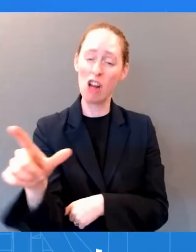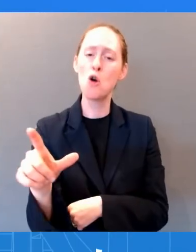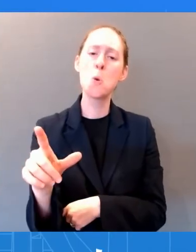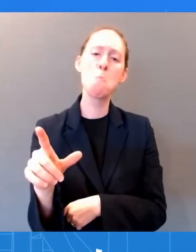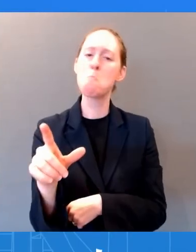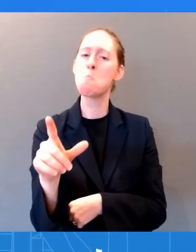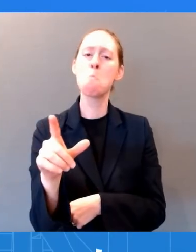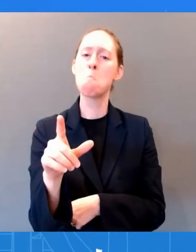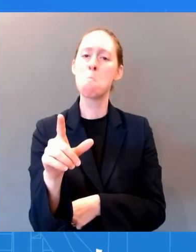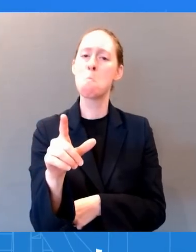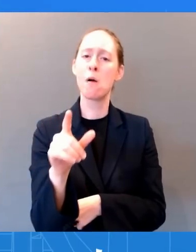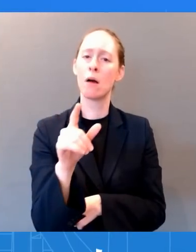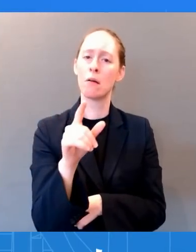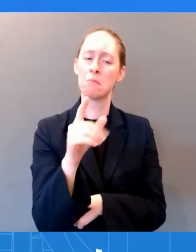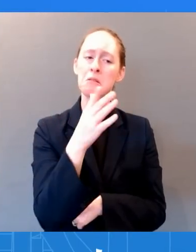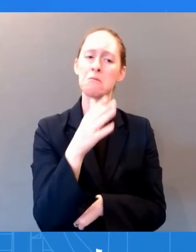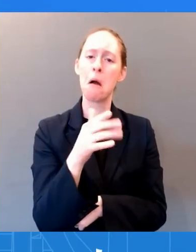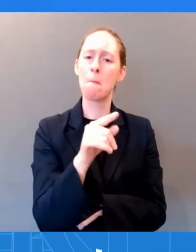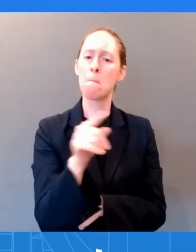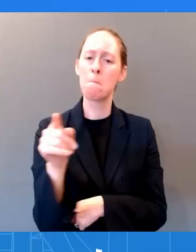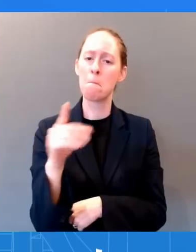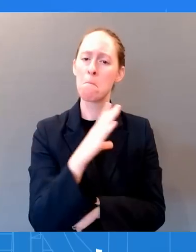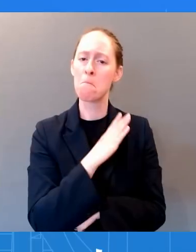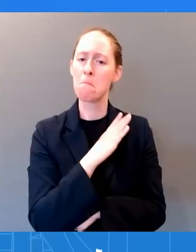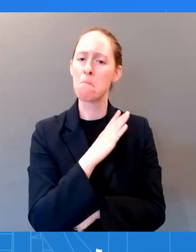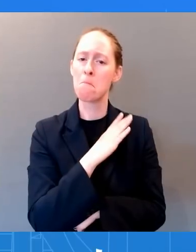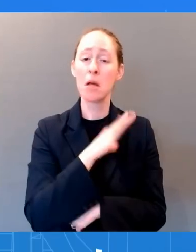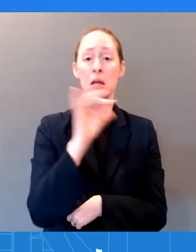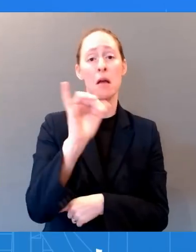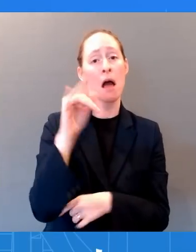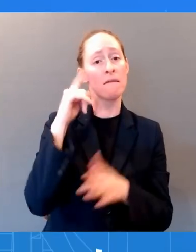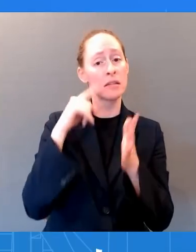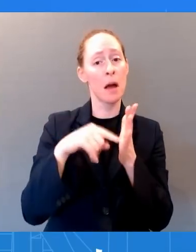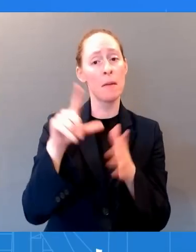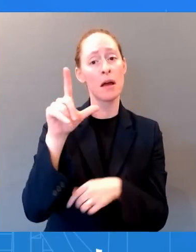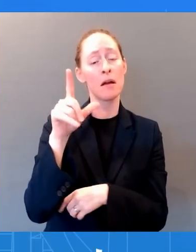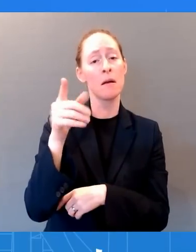Larry Hogan and talked about -- about him and what he's been doing and how he said --